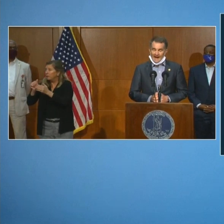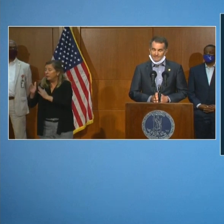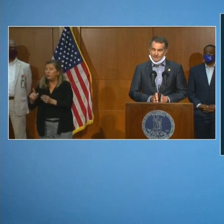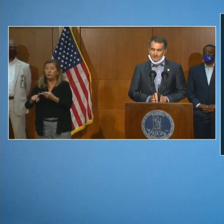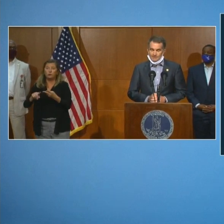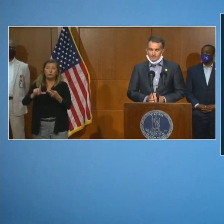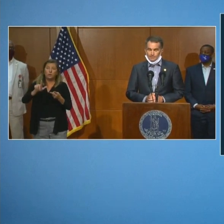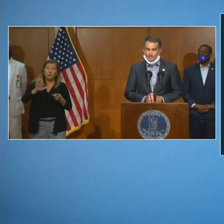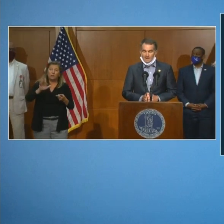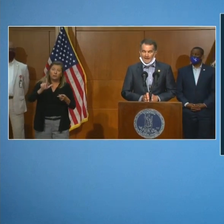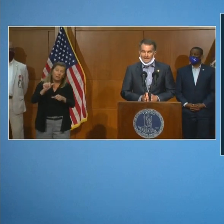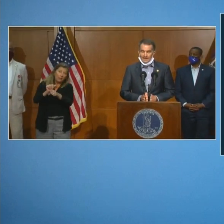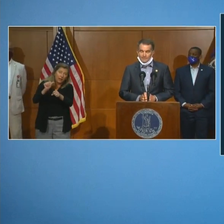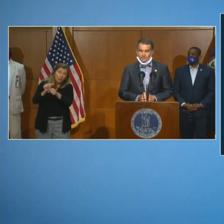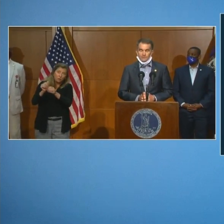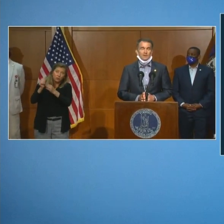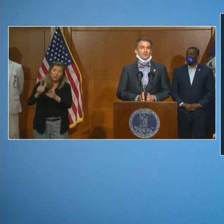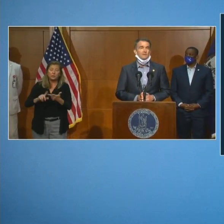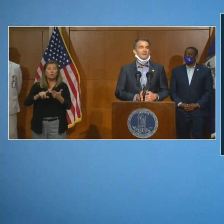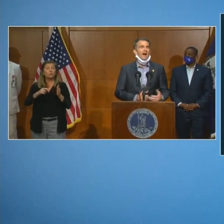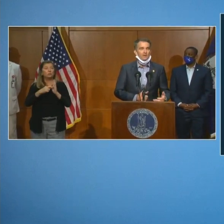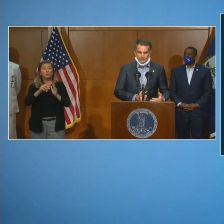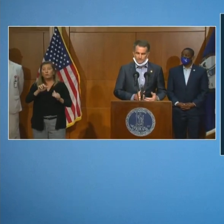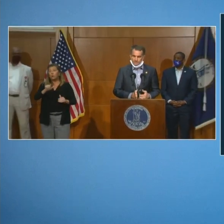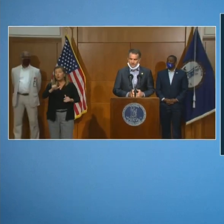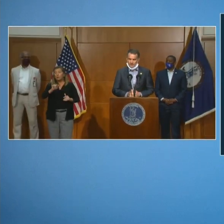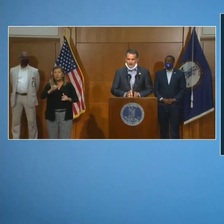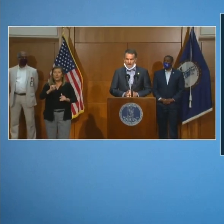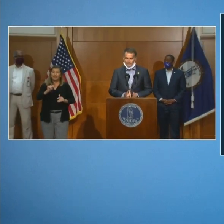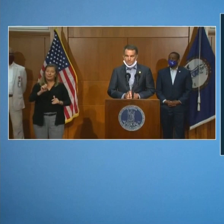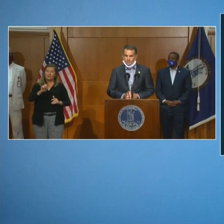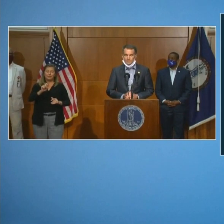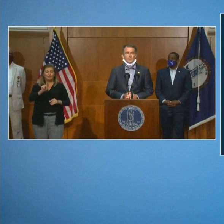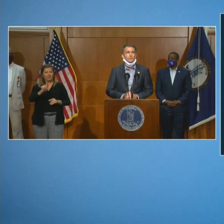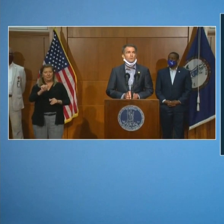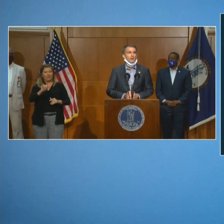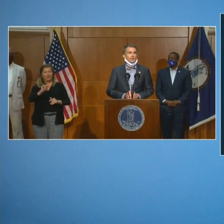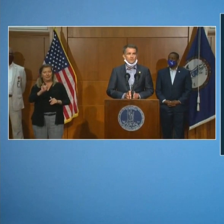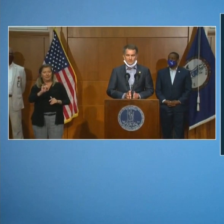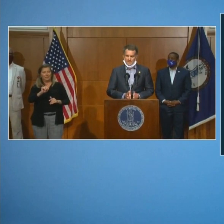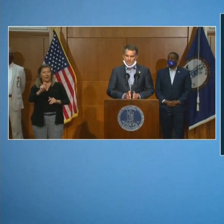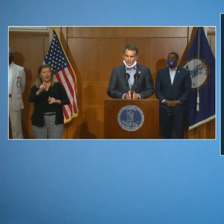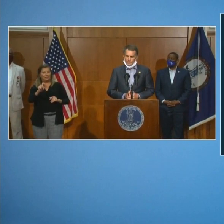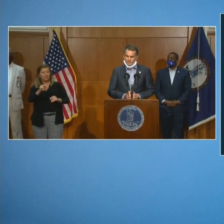STAKEHOLDERS FROM ACROSS VIRGINIA LOCAL PUBLIC HEALTH